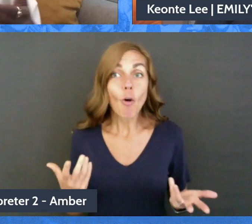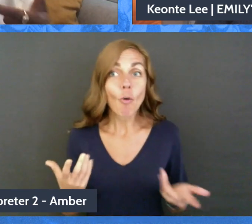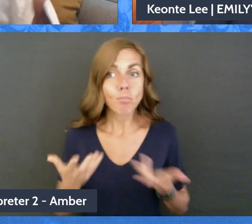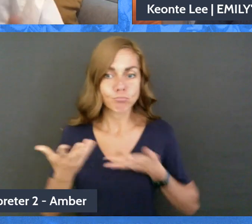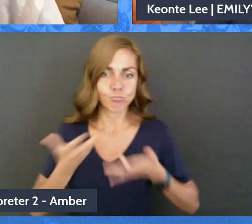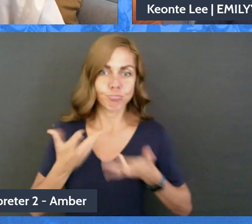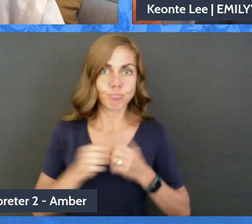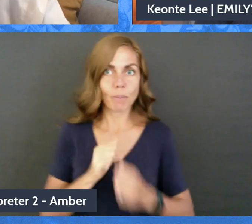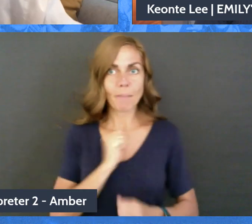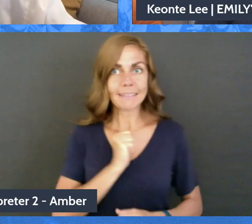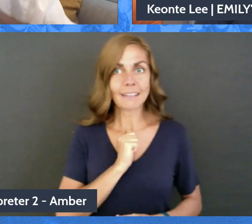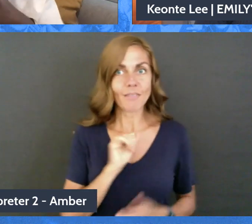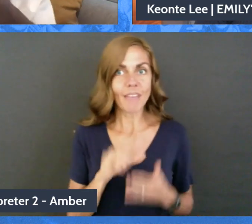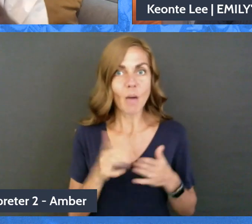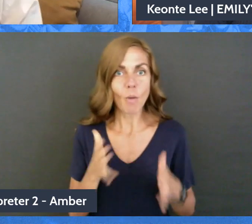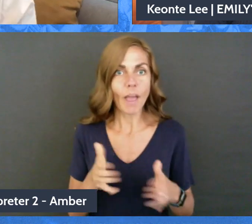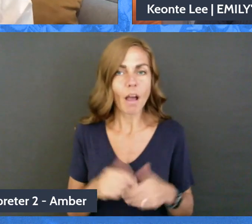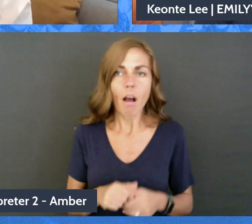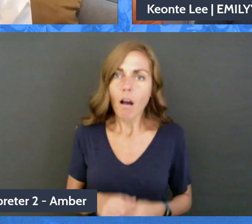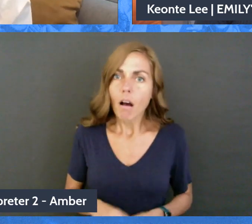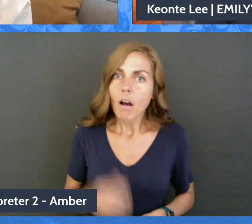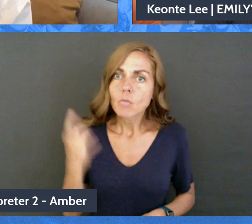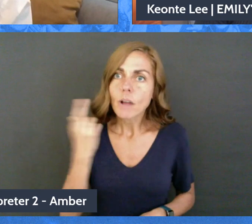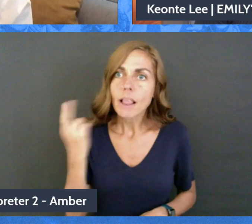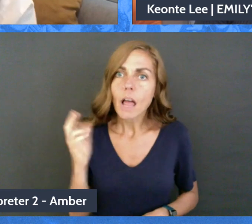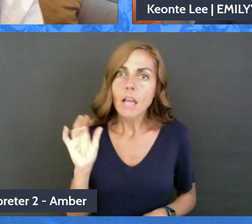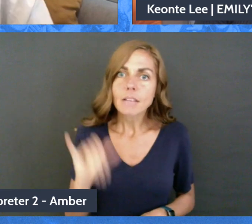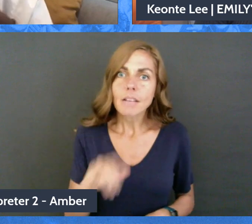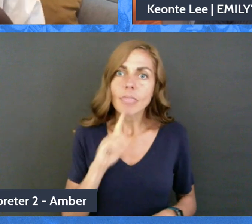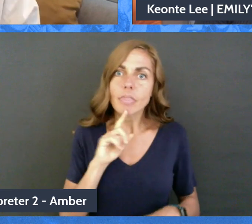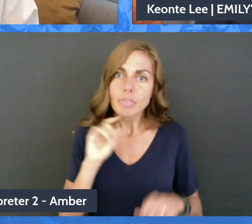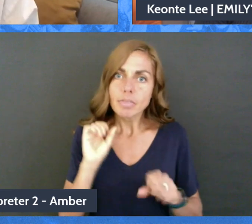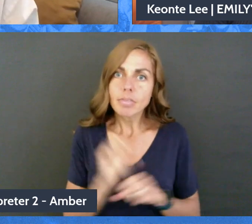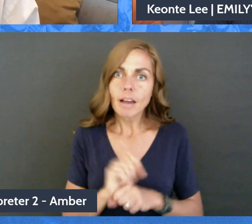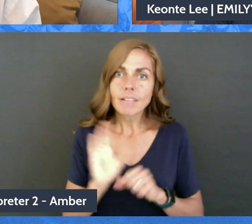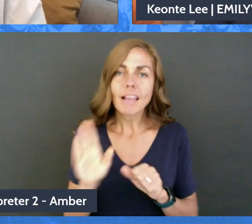I realized that that's actually an offering in and of itself